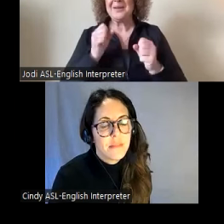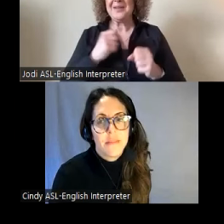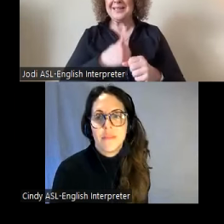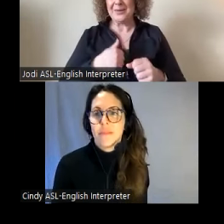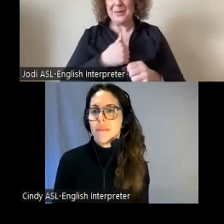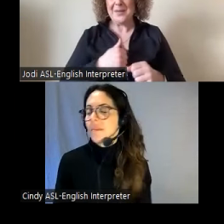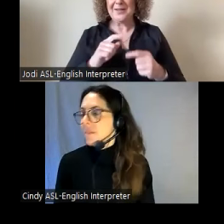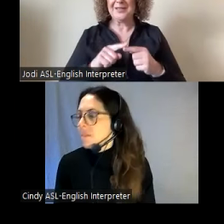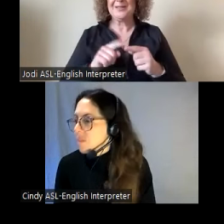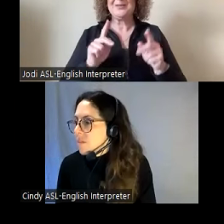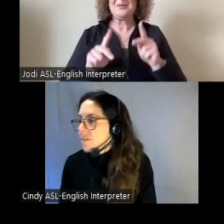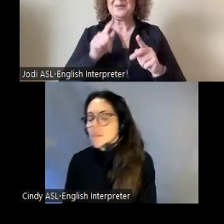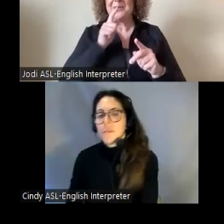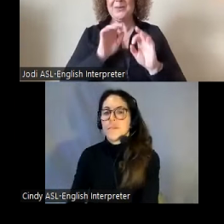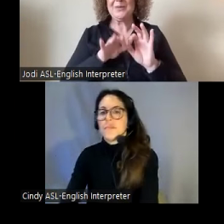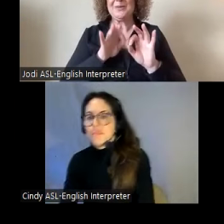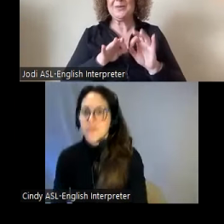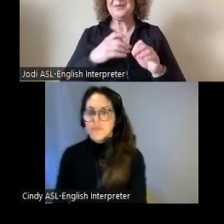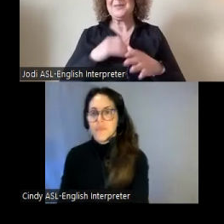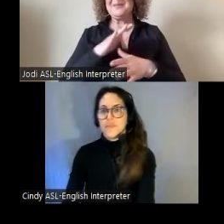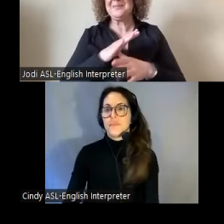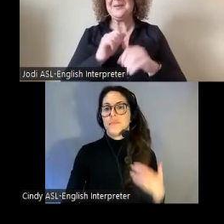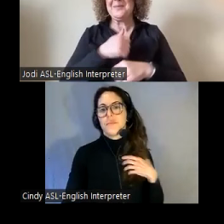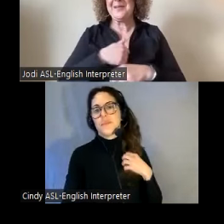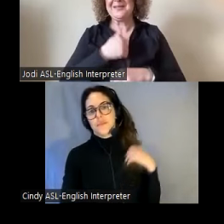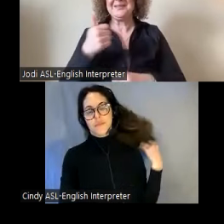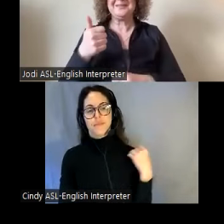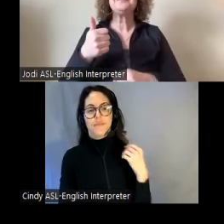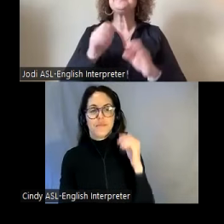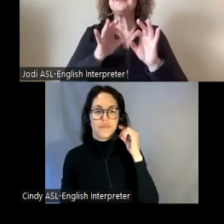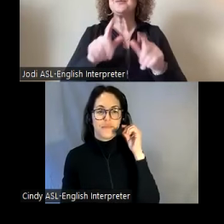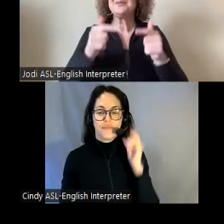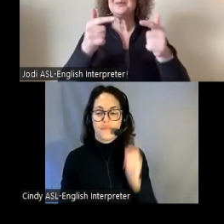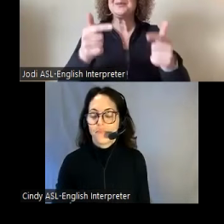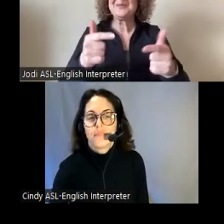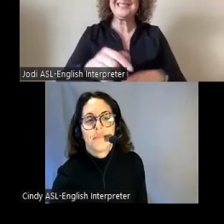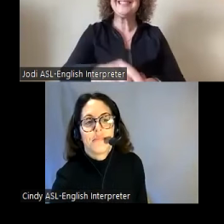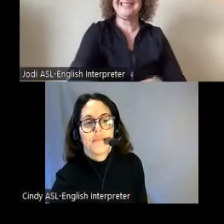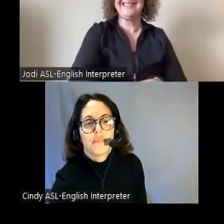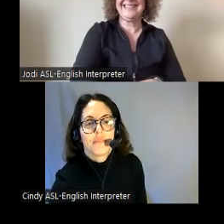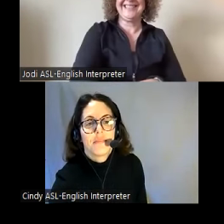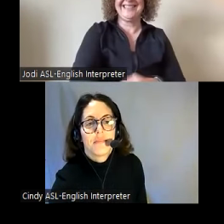place. And the W.H.O. is a great place. I was talking fast. Let me apologize to people translating. My